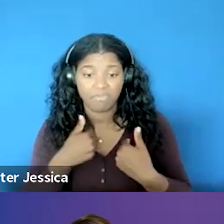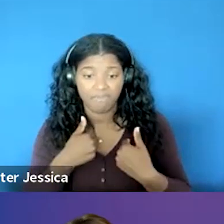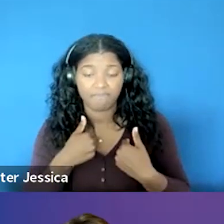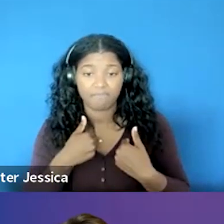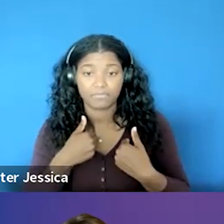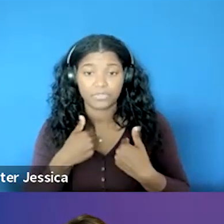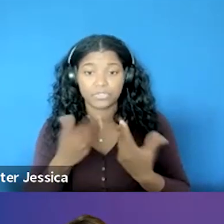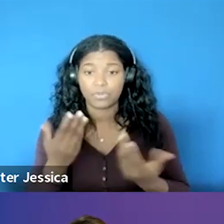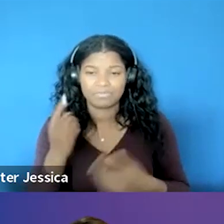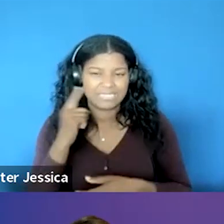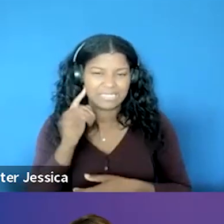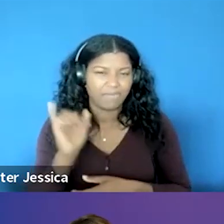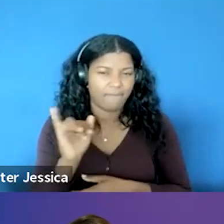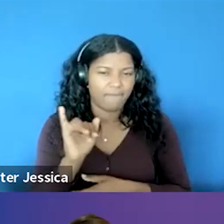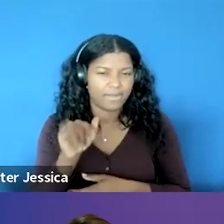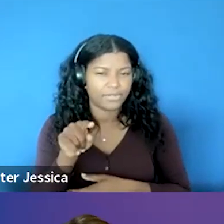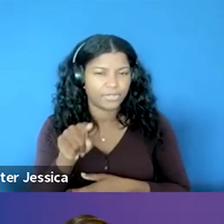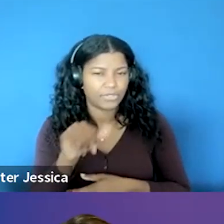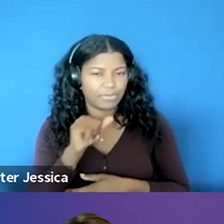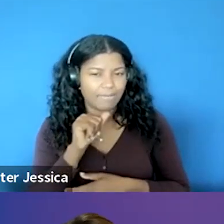So it doesn't sound like you're a professional society.